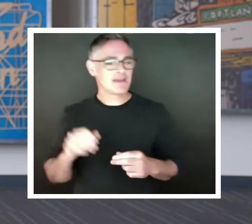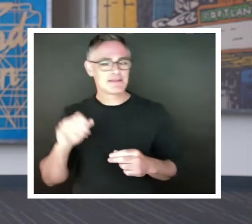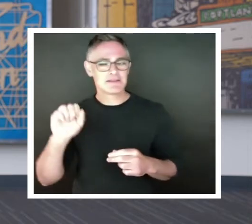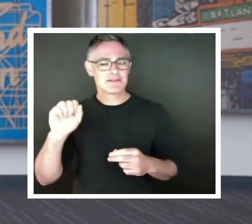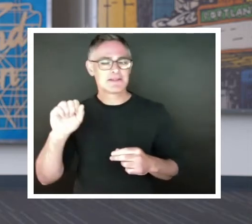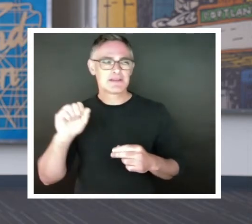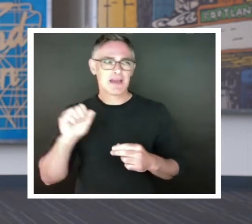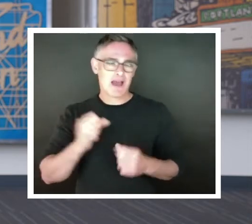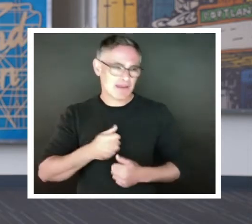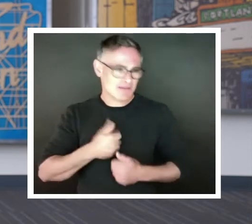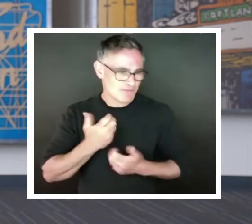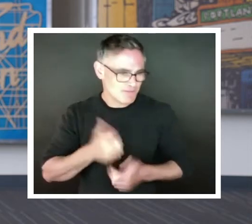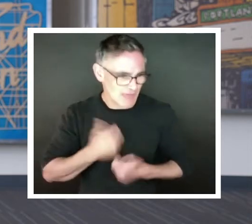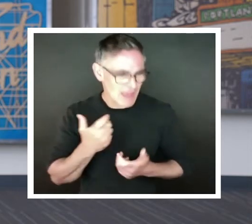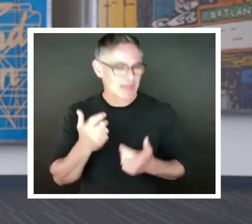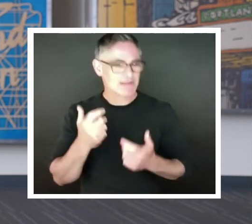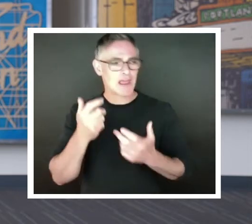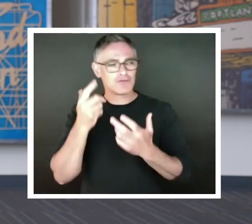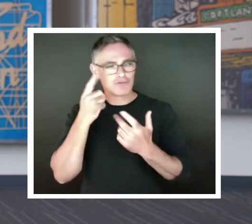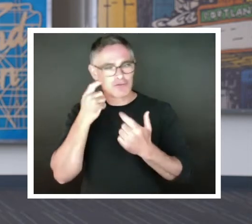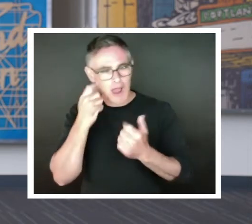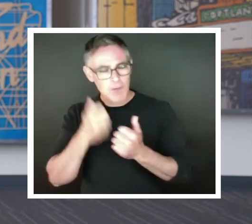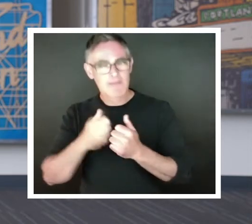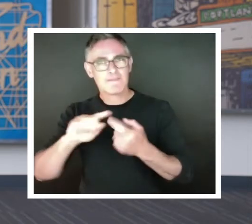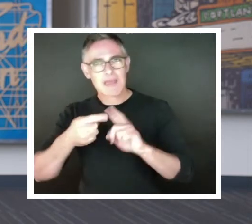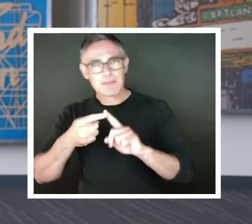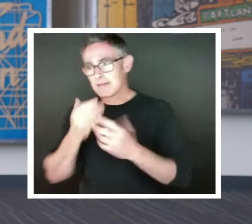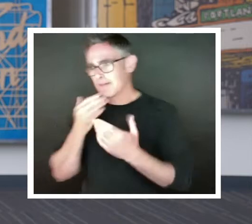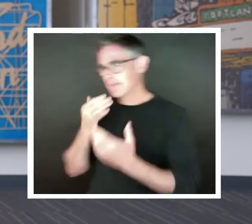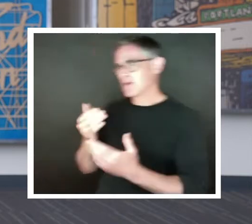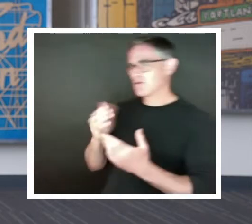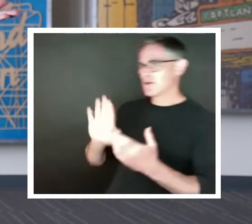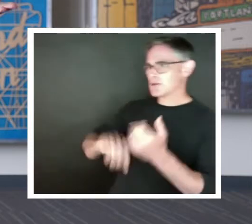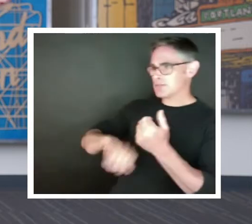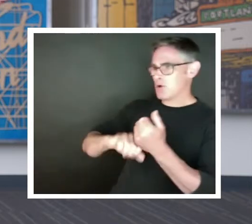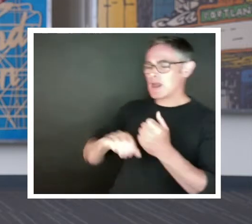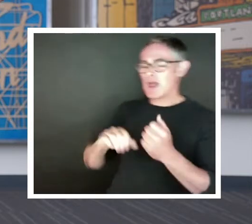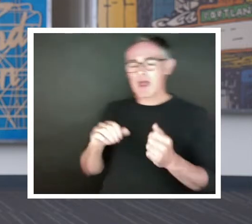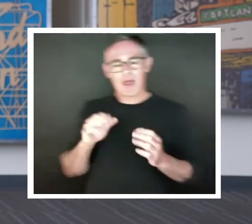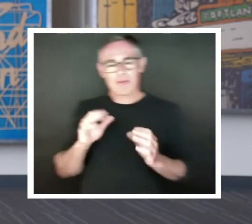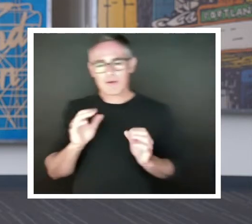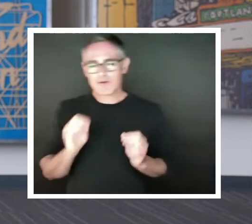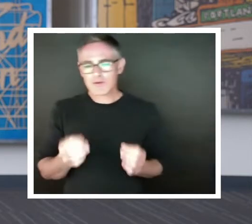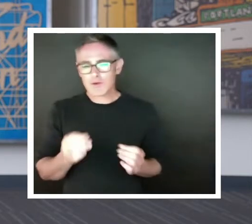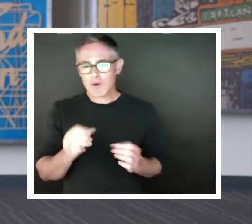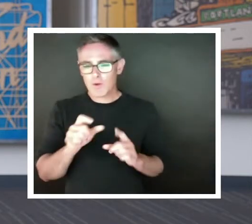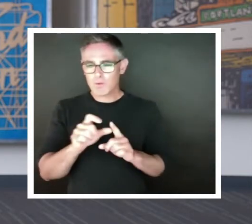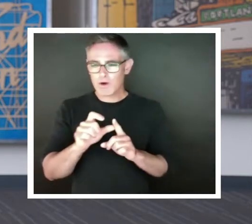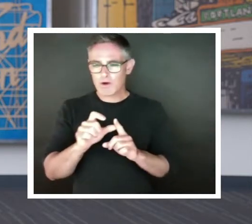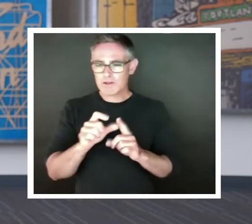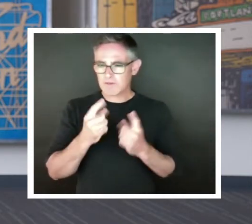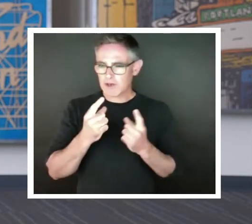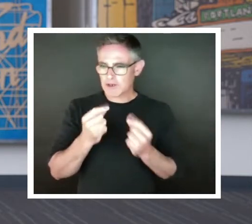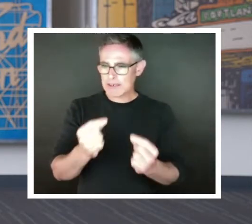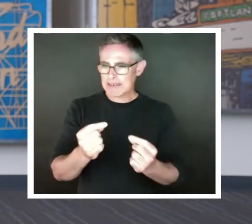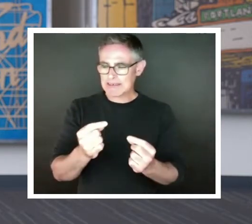Thank you for your support. And there are no awards for doing it on your own and it doesn't detract anything